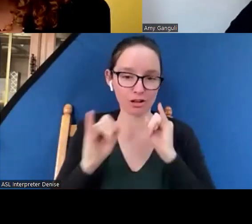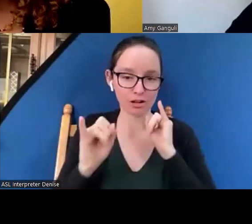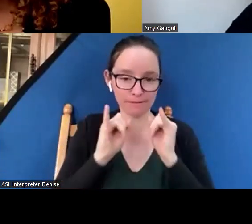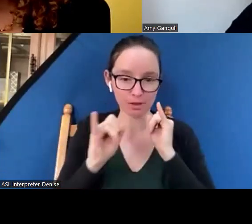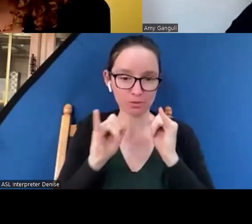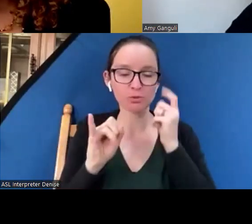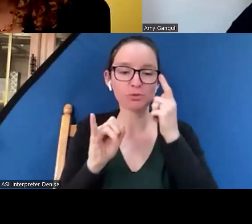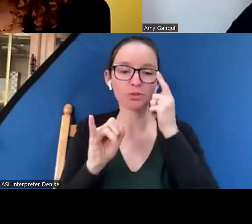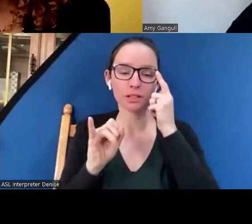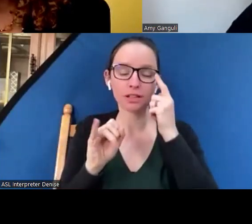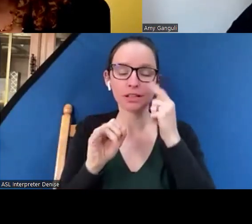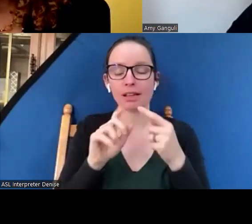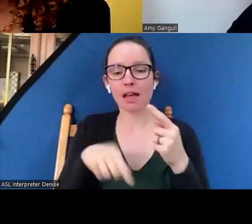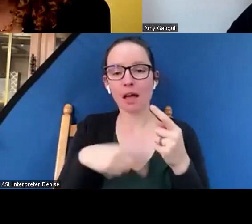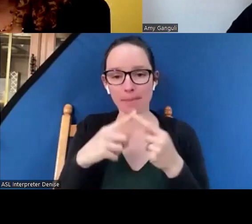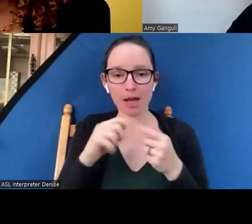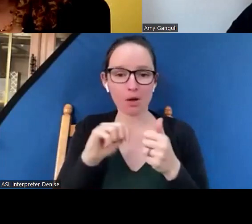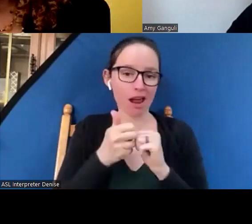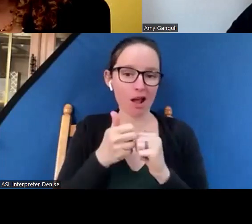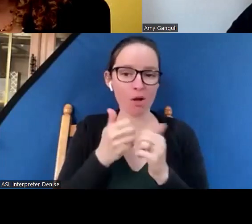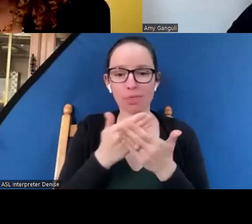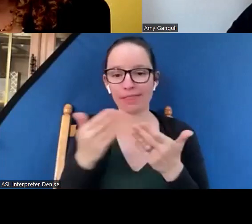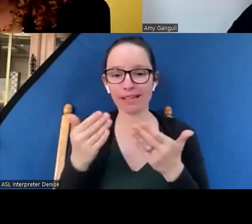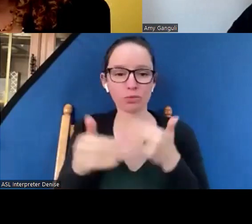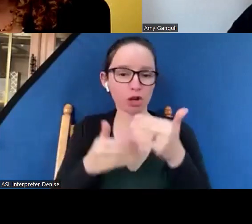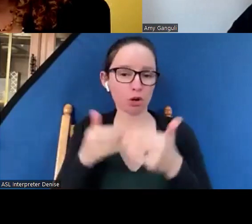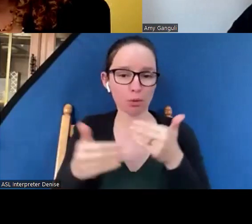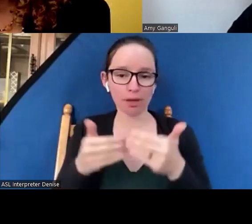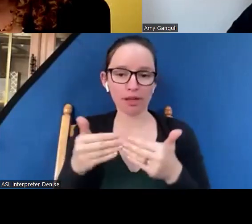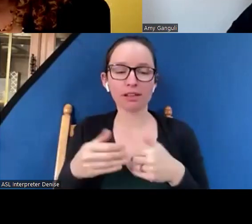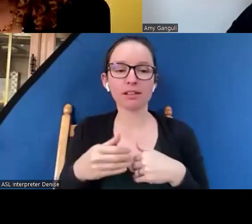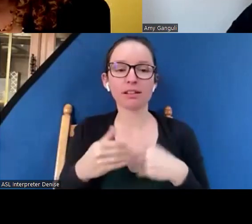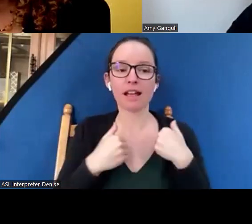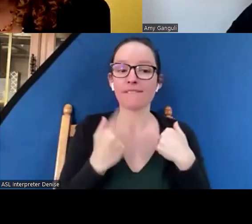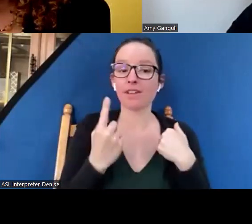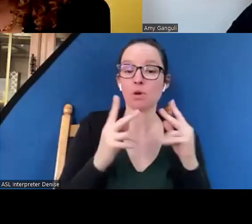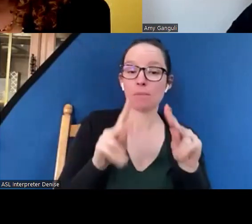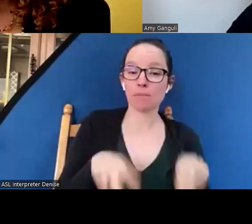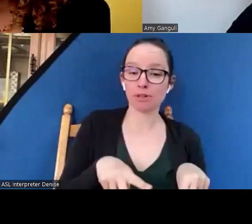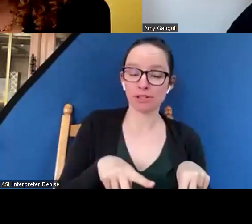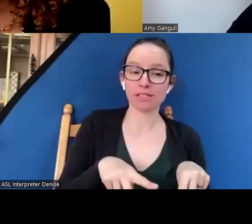Just having one person who was aware of around scheduling and